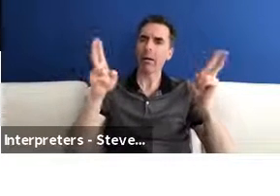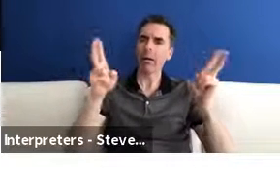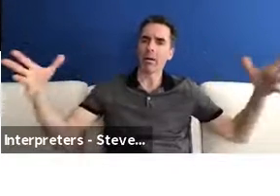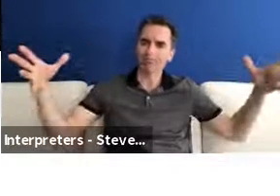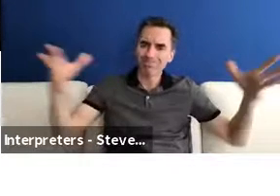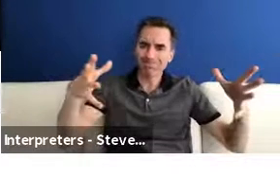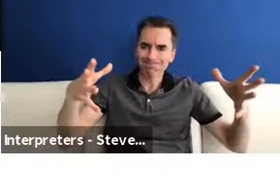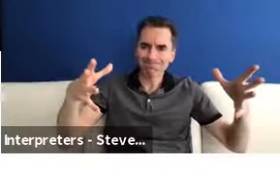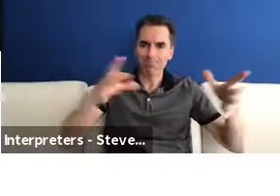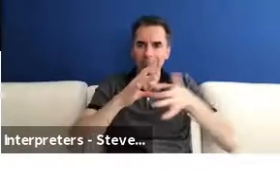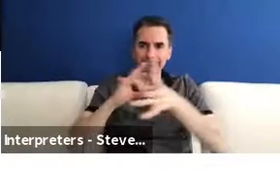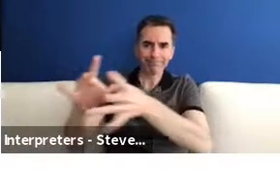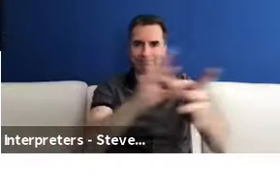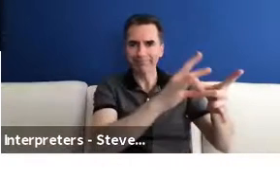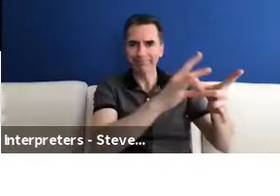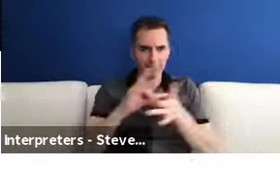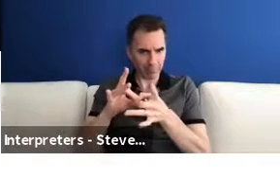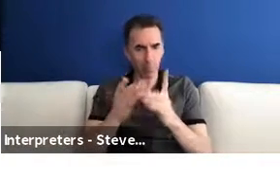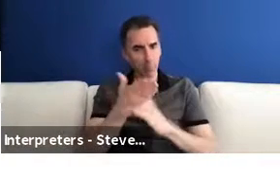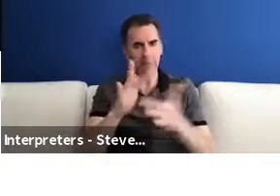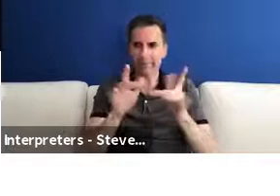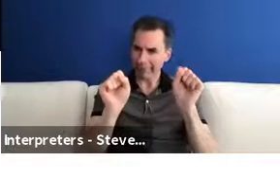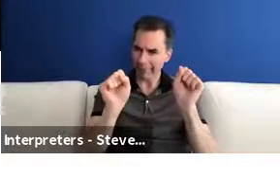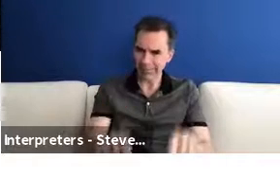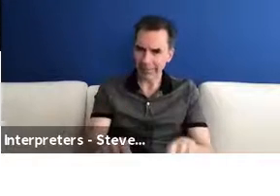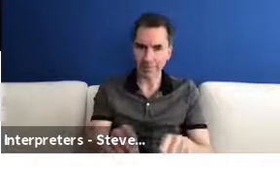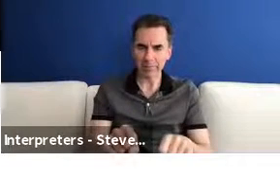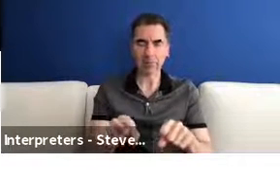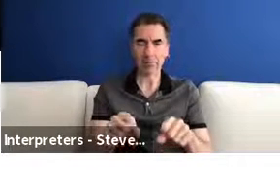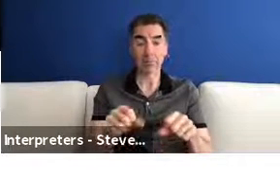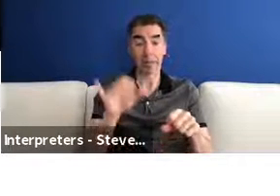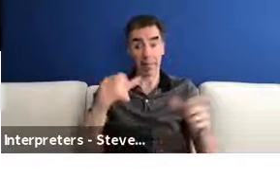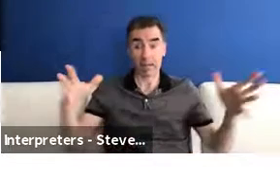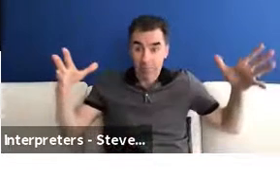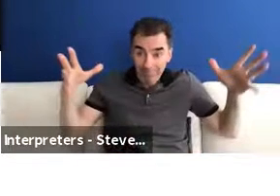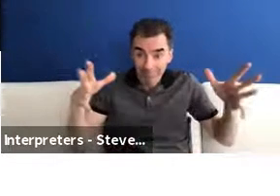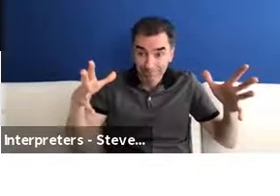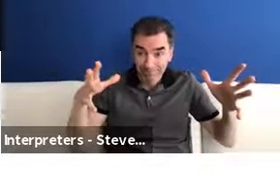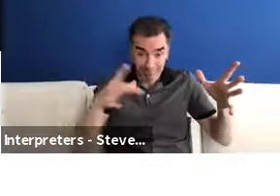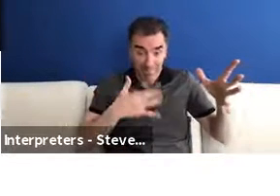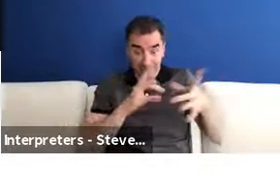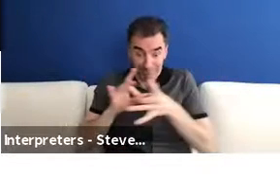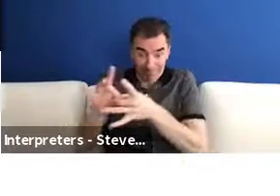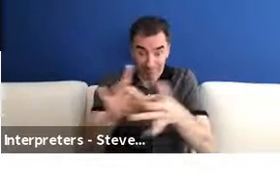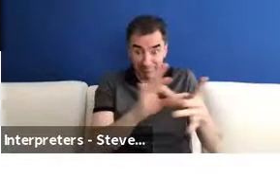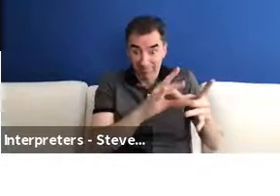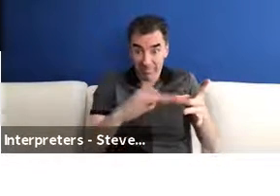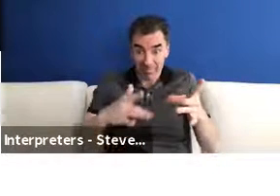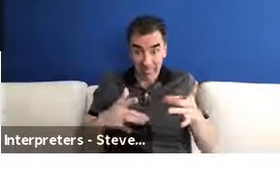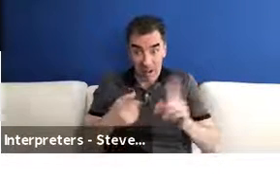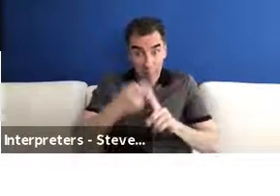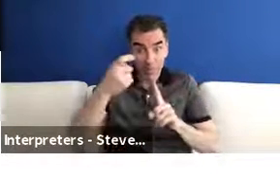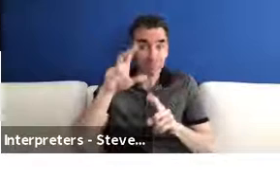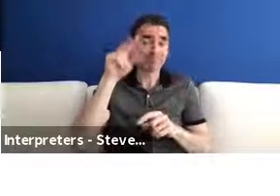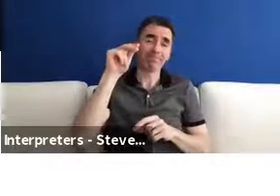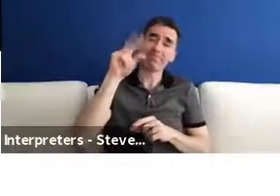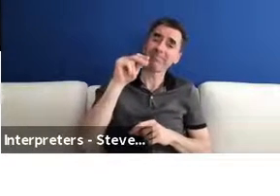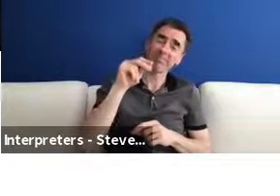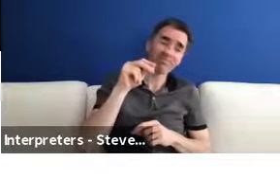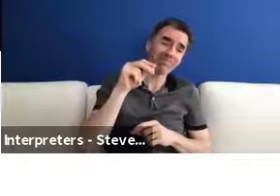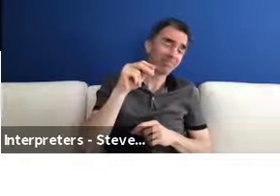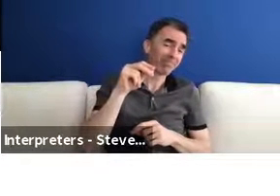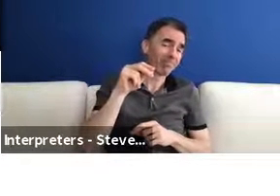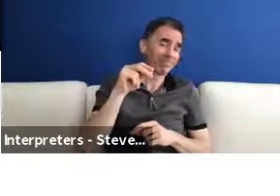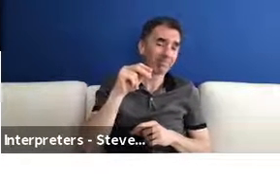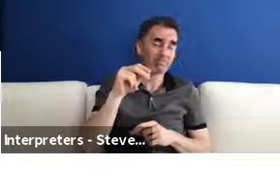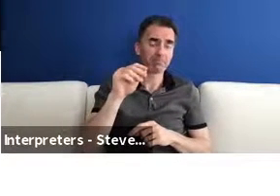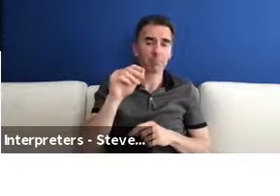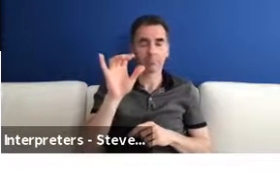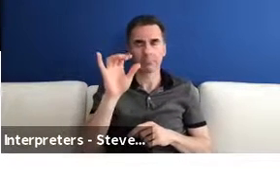virtual environment. But it doesn't happen naturally. And it doesn't happen through the same ways that we we may have been so